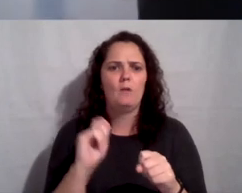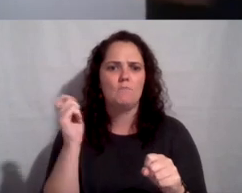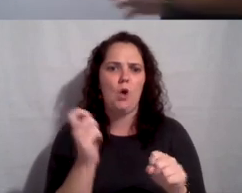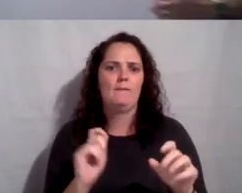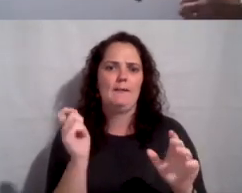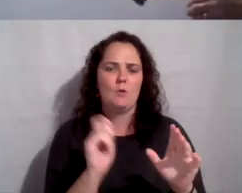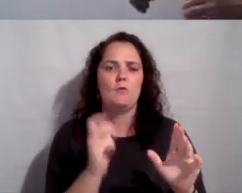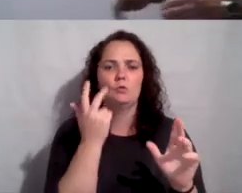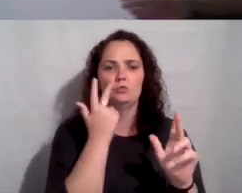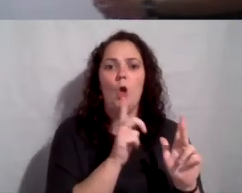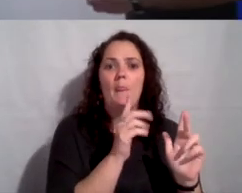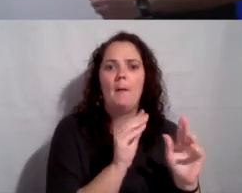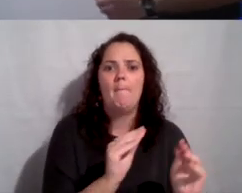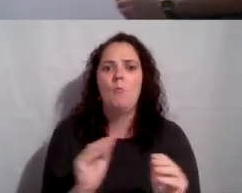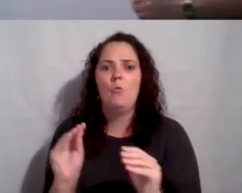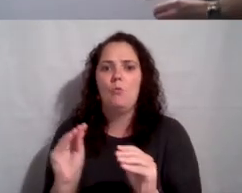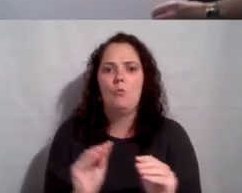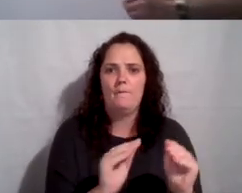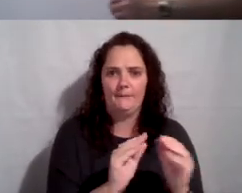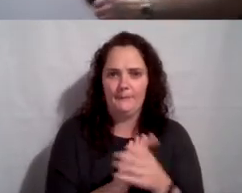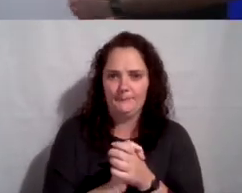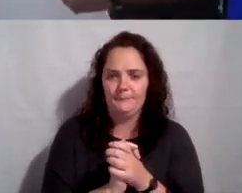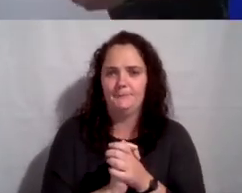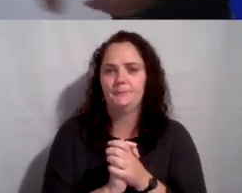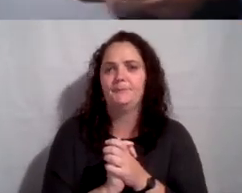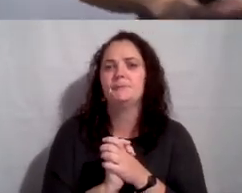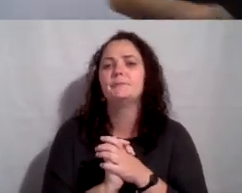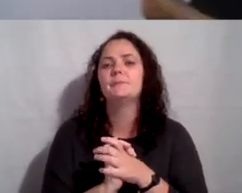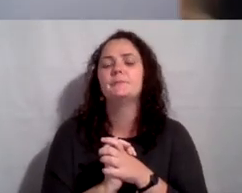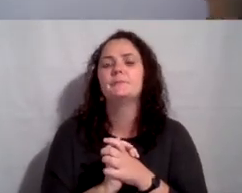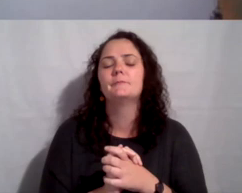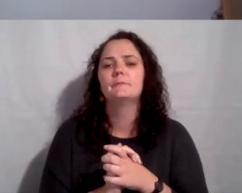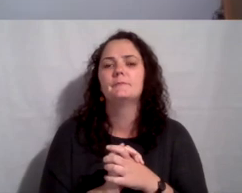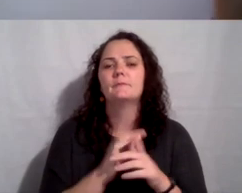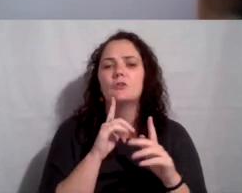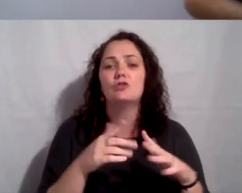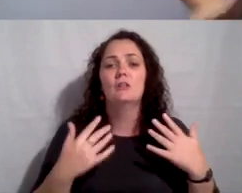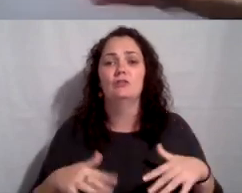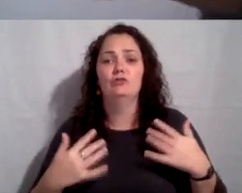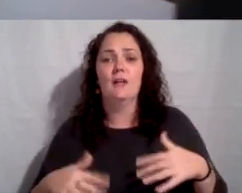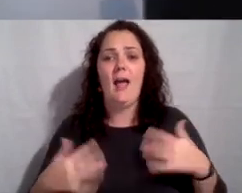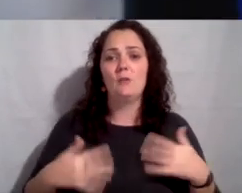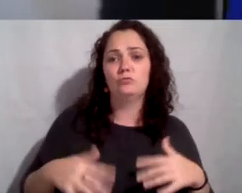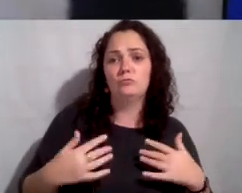capture them in space. Okay that's what we're going to do okay, Rachel and Atticus you can shake it out for just a second and then we'll begin.